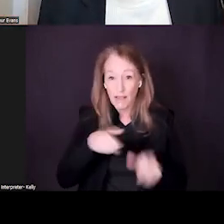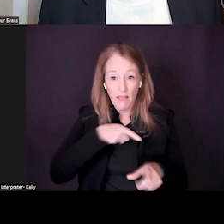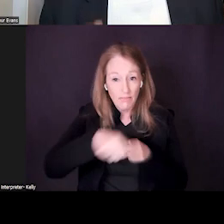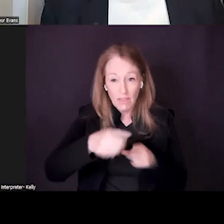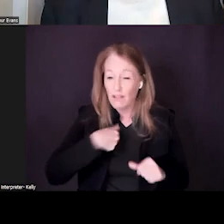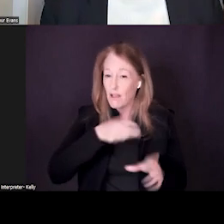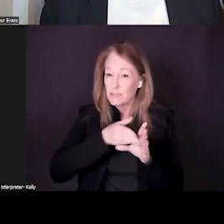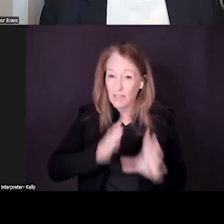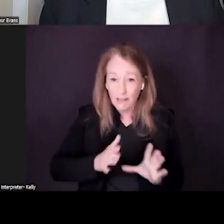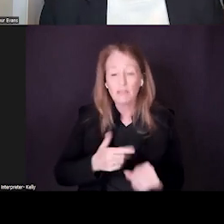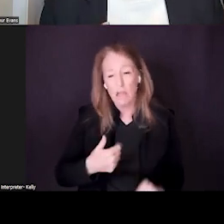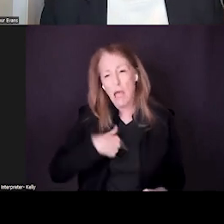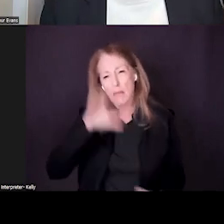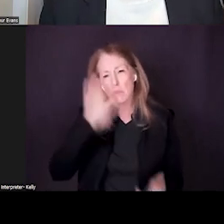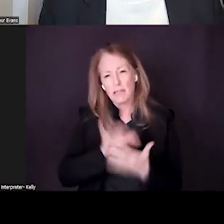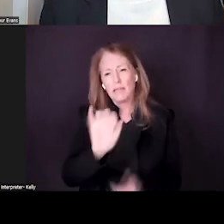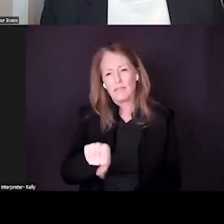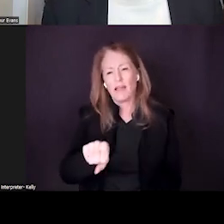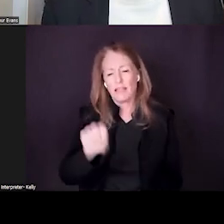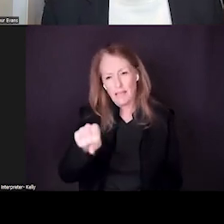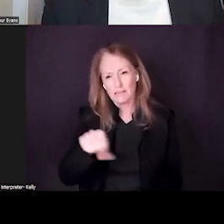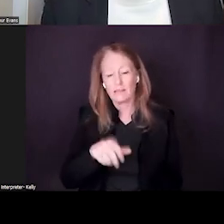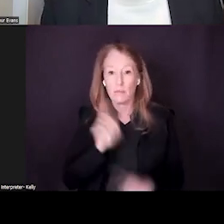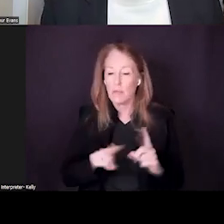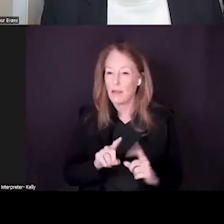I ALSO BELIEVE THAT CANNOT BE THE ONLY THING THAT WE CAN DO AND